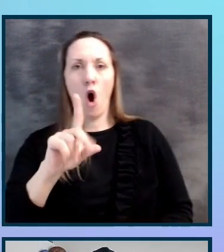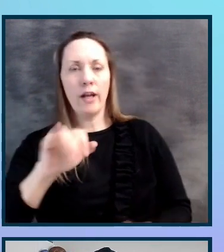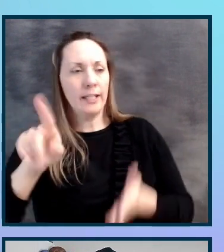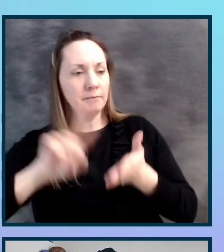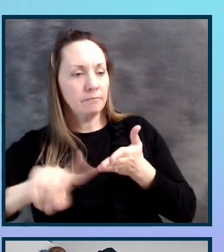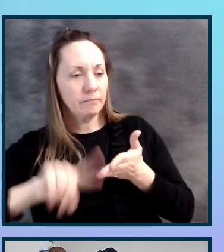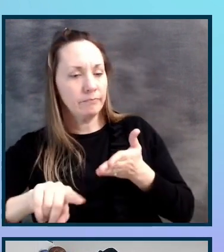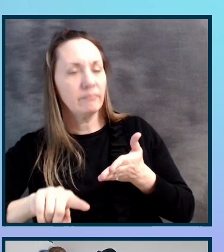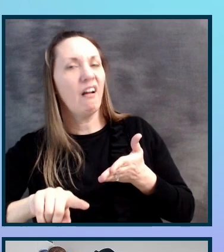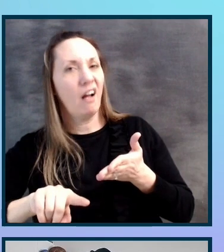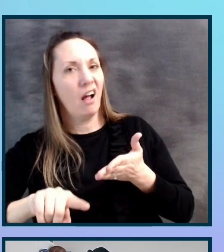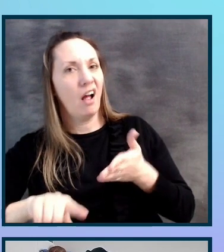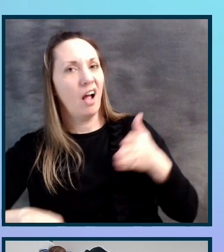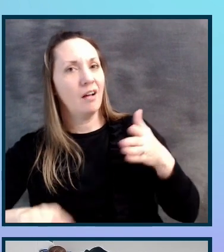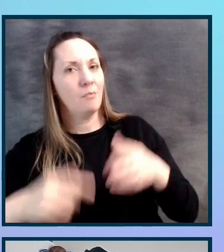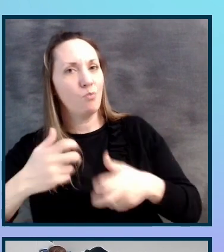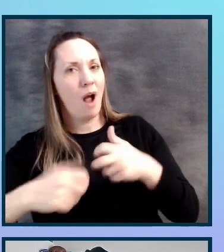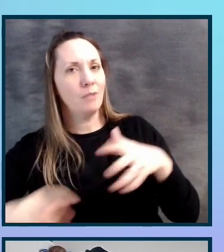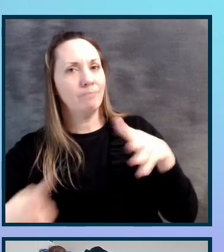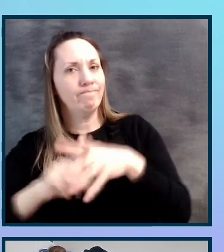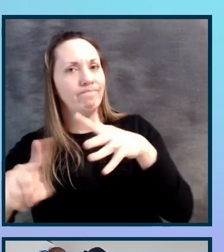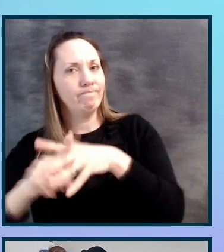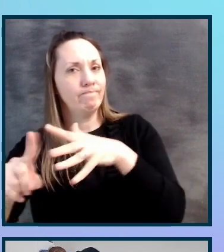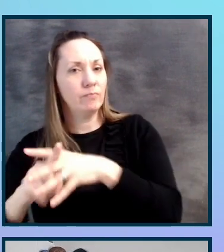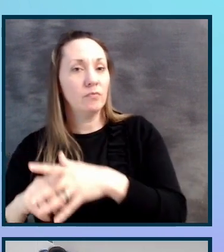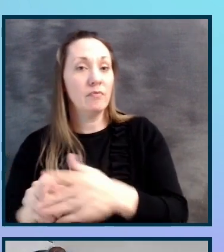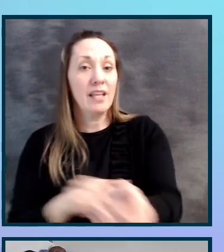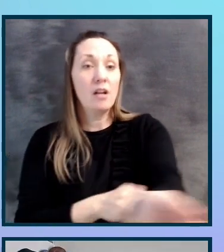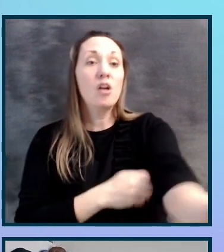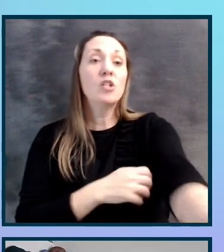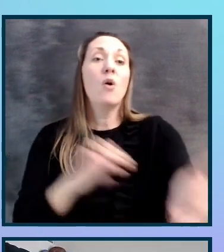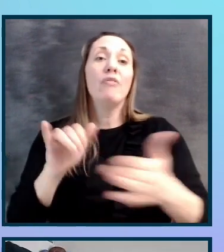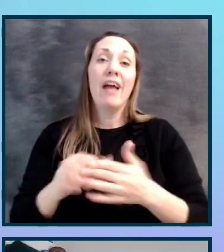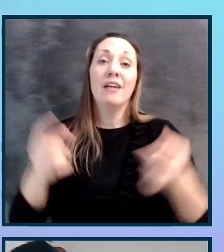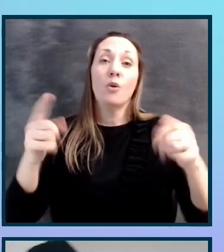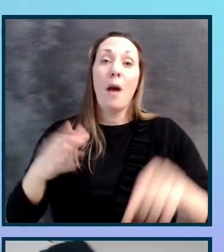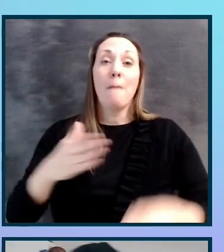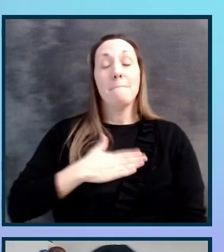So that is when my accessibility journey began.